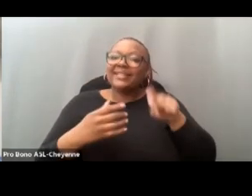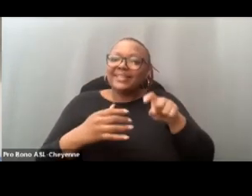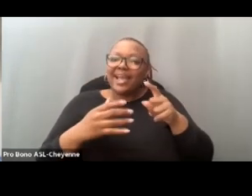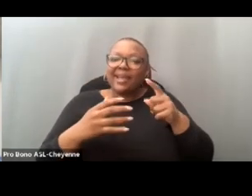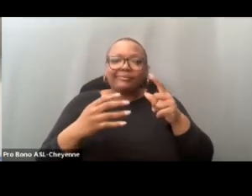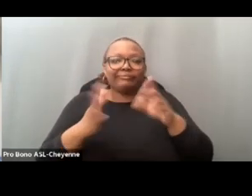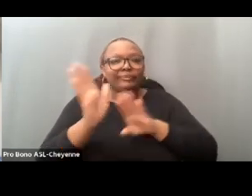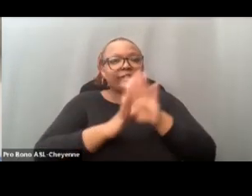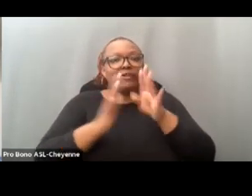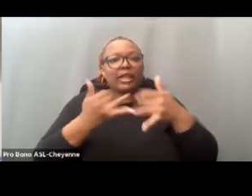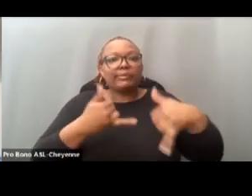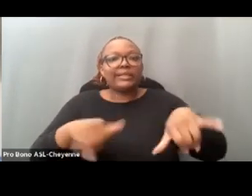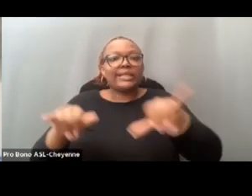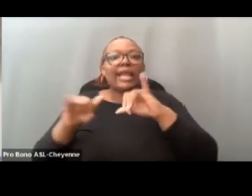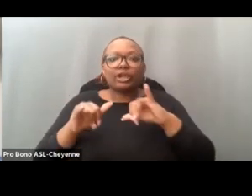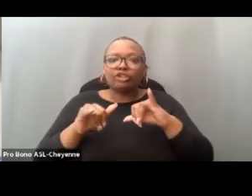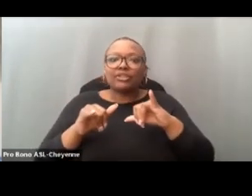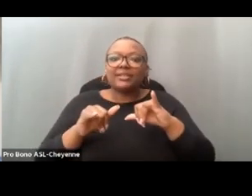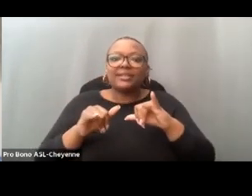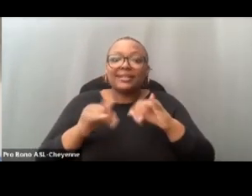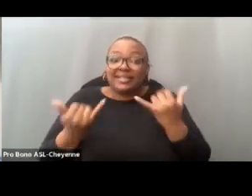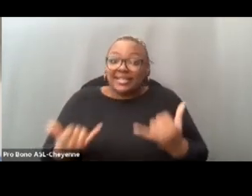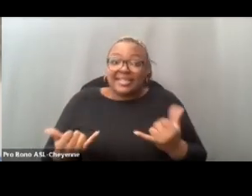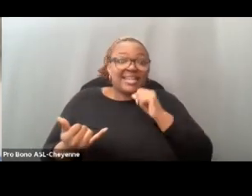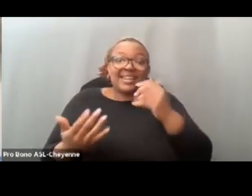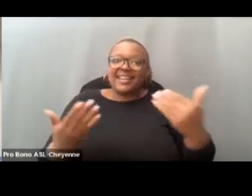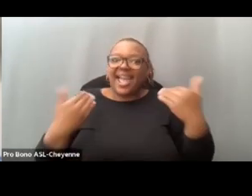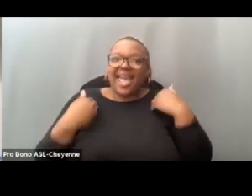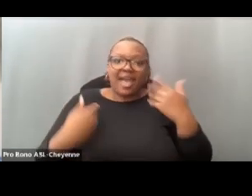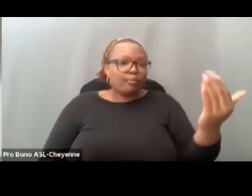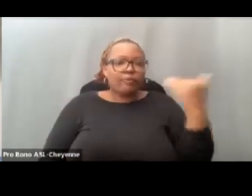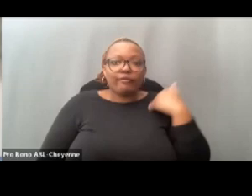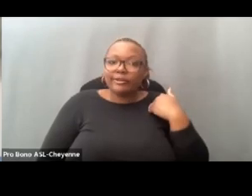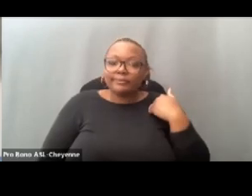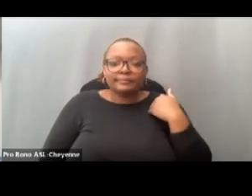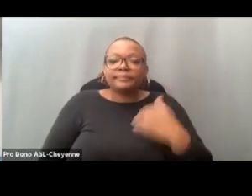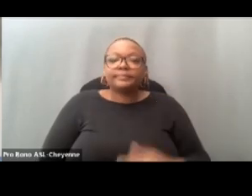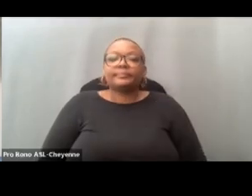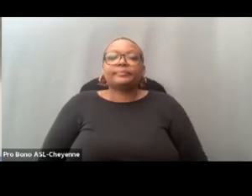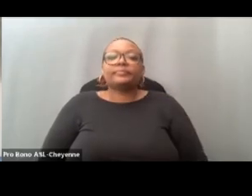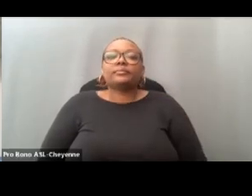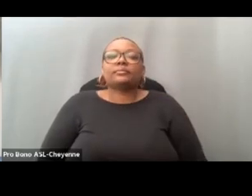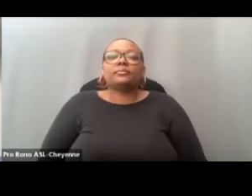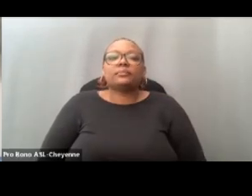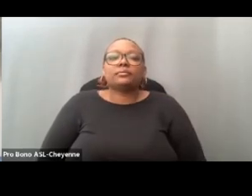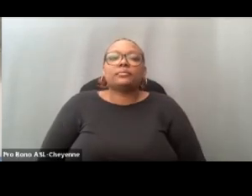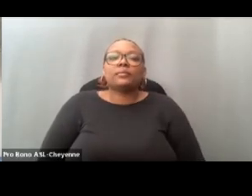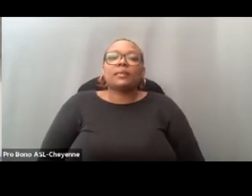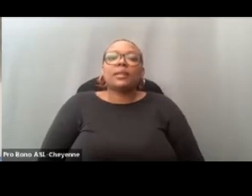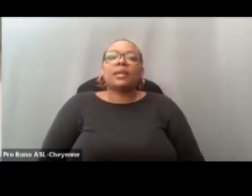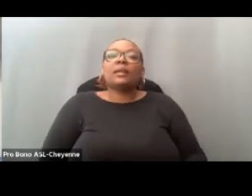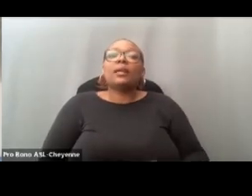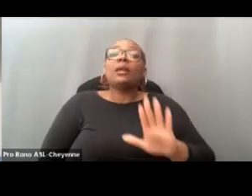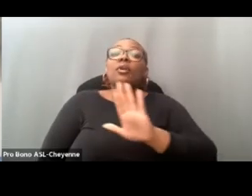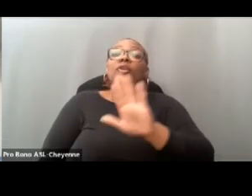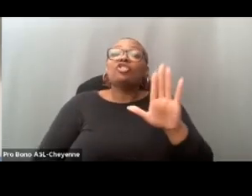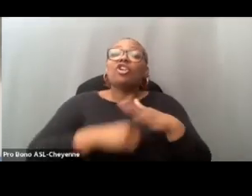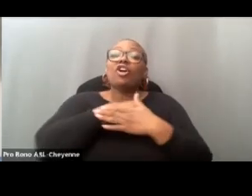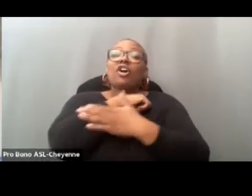in today's world that didn't exist before. And your country has such...